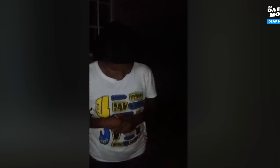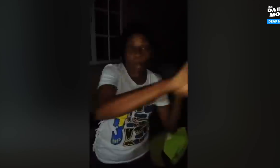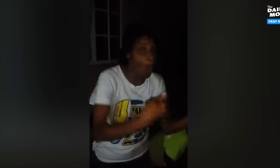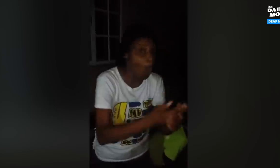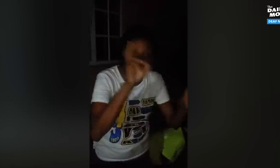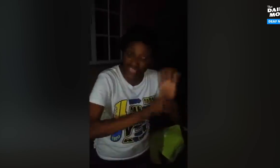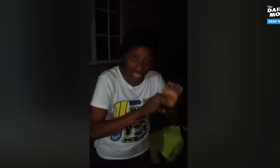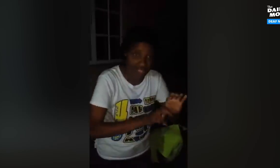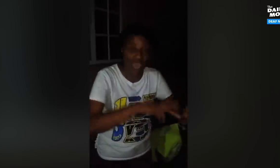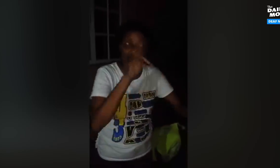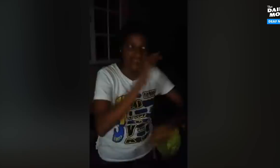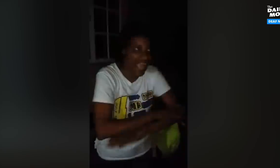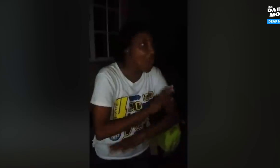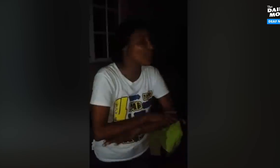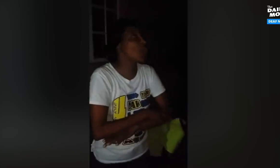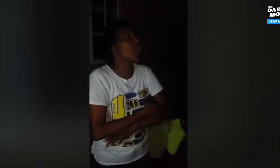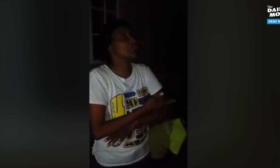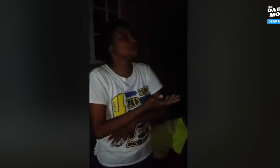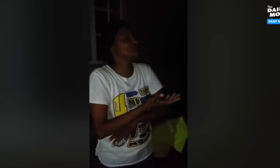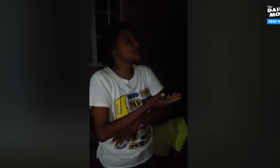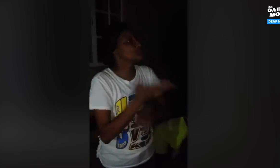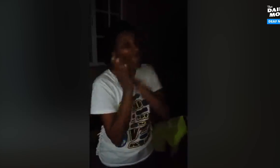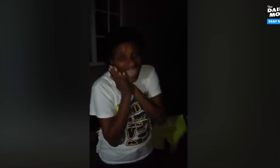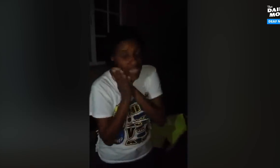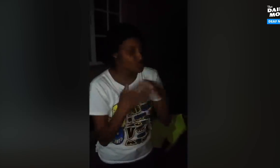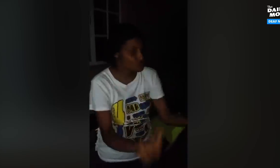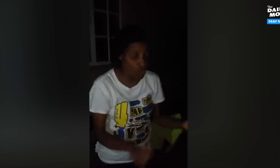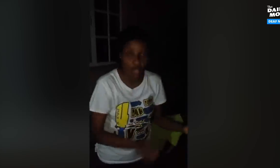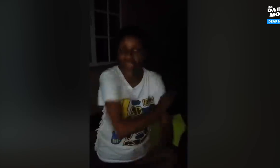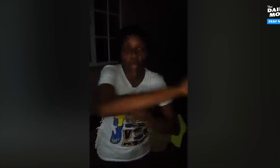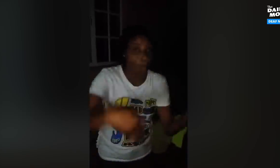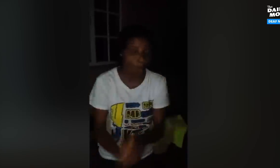All the chairs, the table, the bed, the drawers --